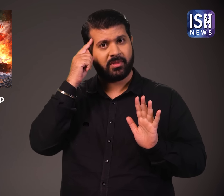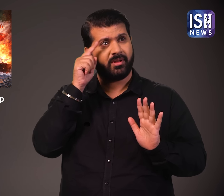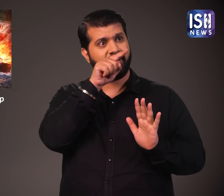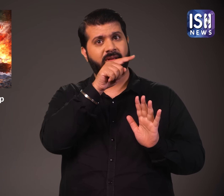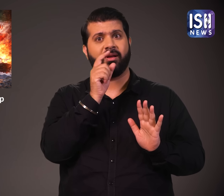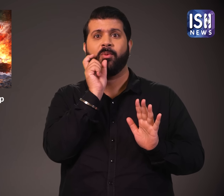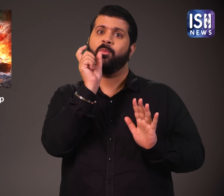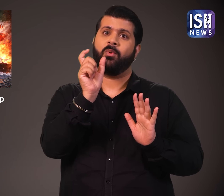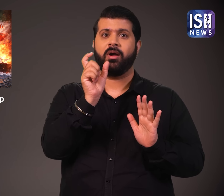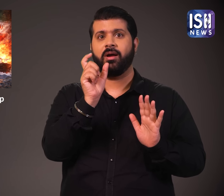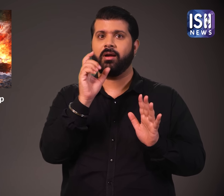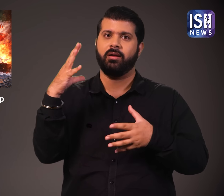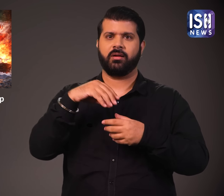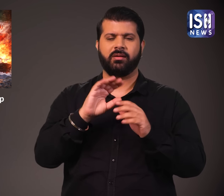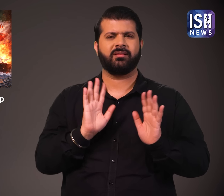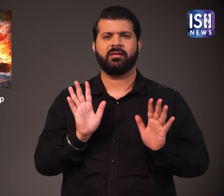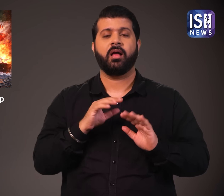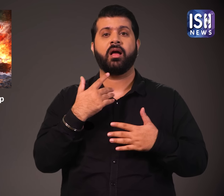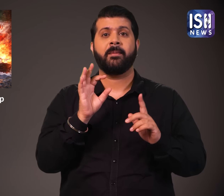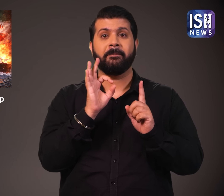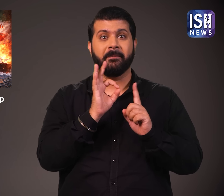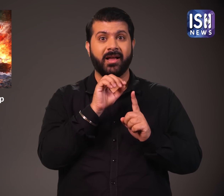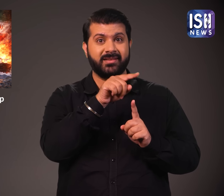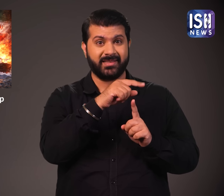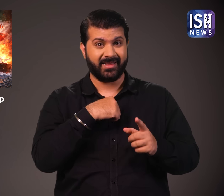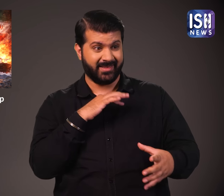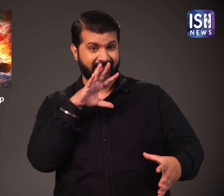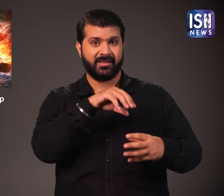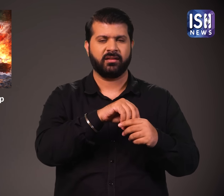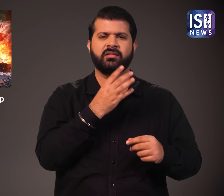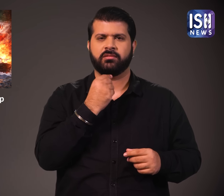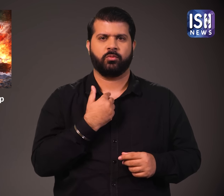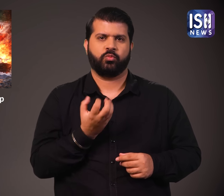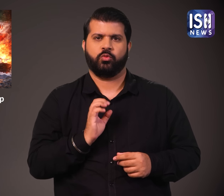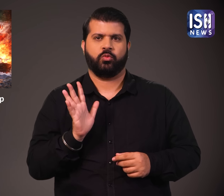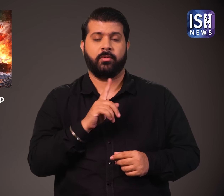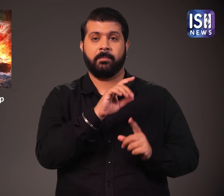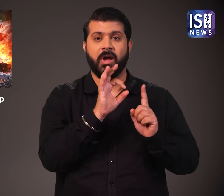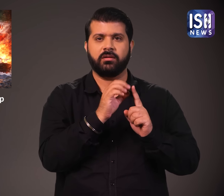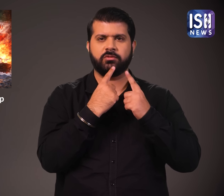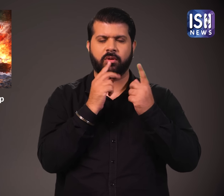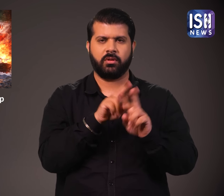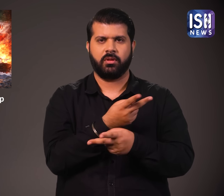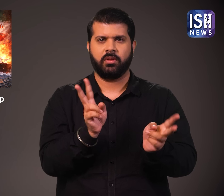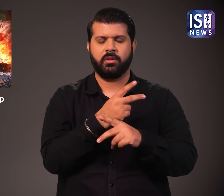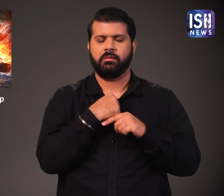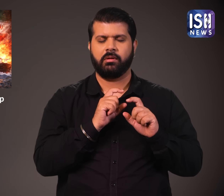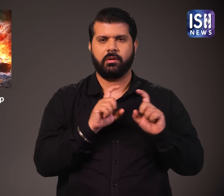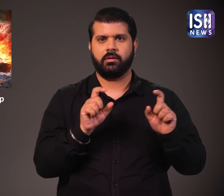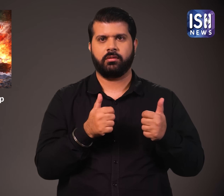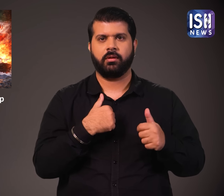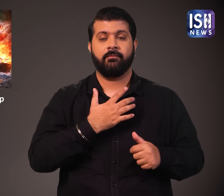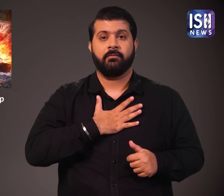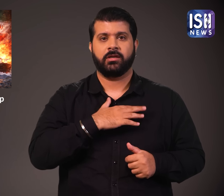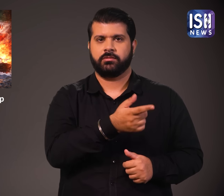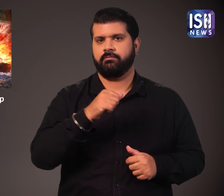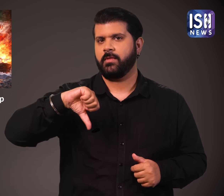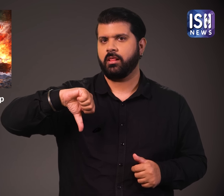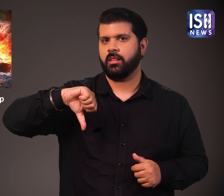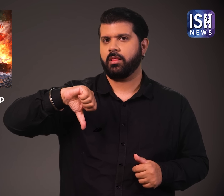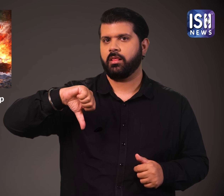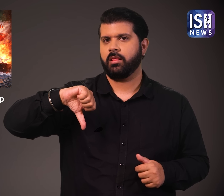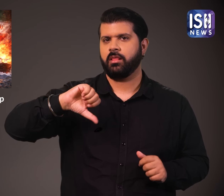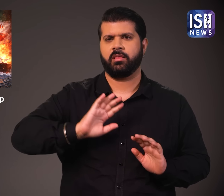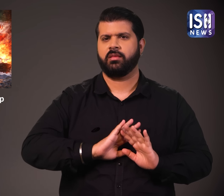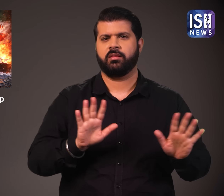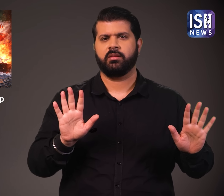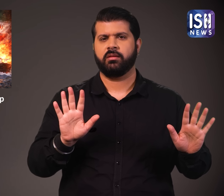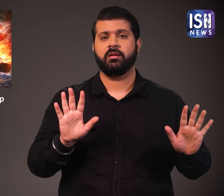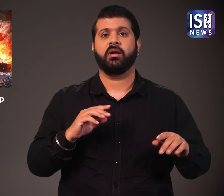Assuming that Israel was included in this ceasefire is incorrect. Israel remains uninvolved and does not trust Pakistan.